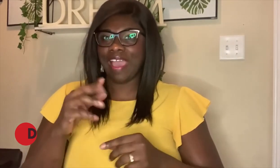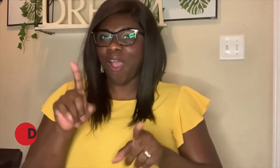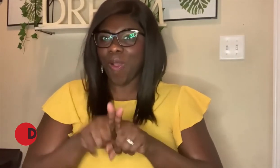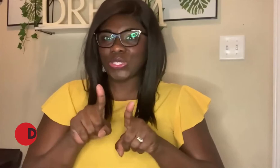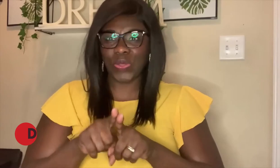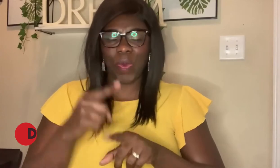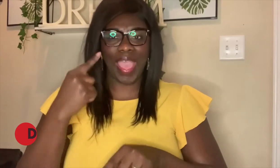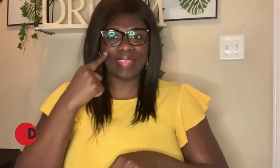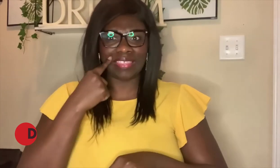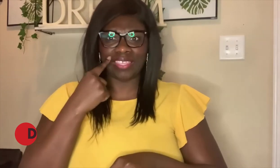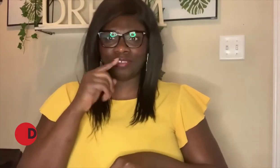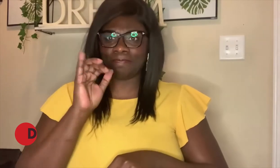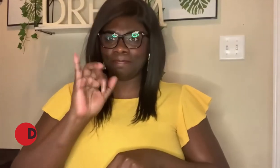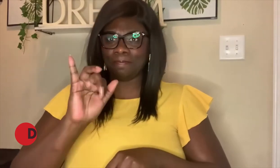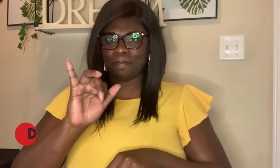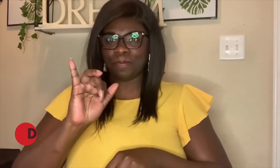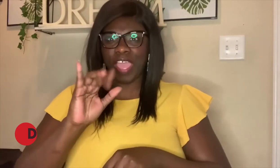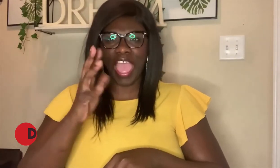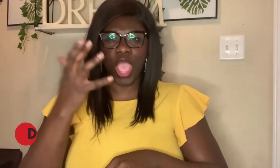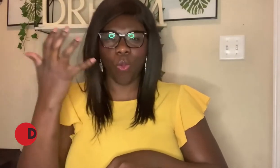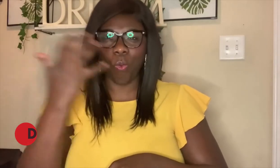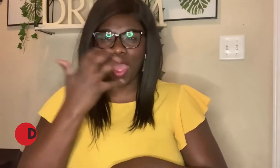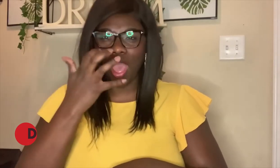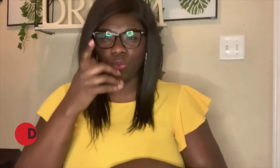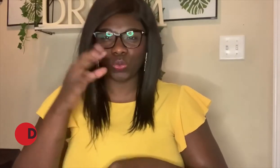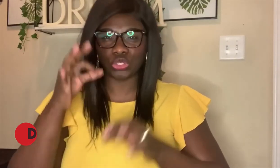also I think it opened the judges mind,